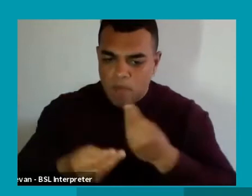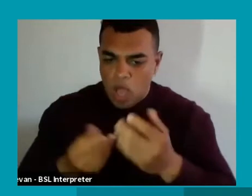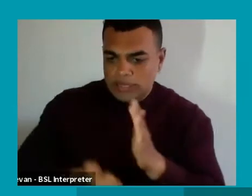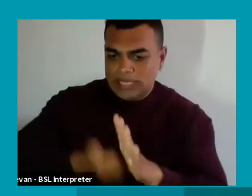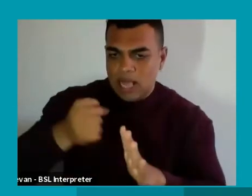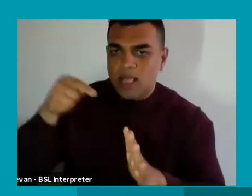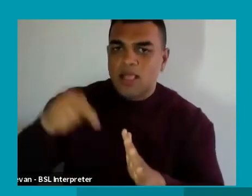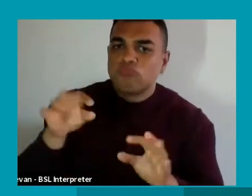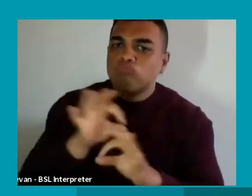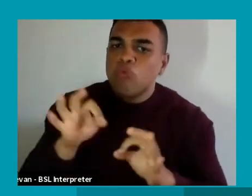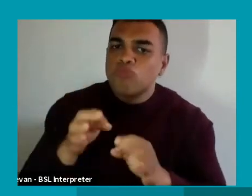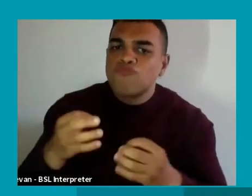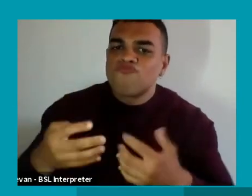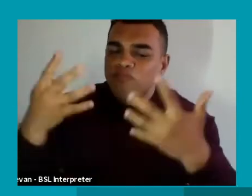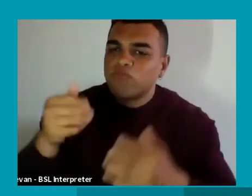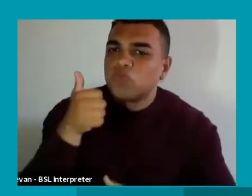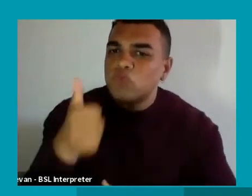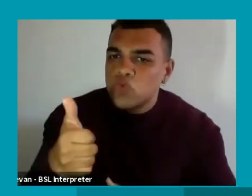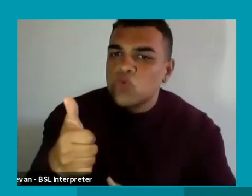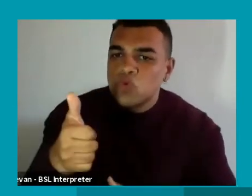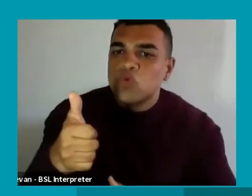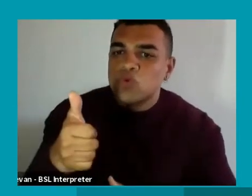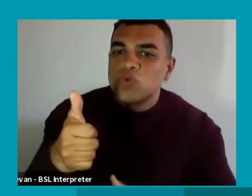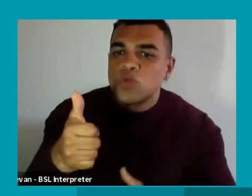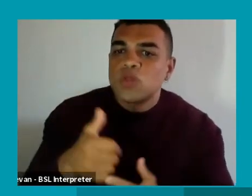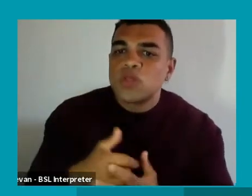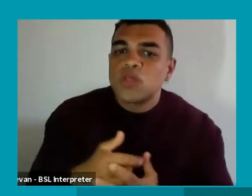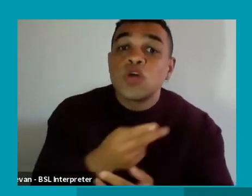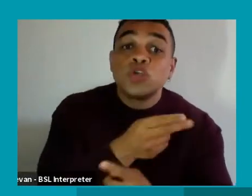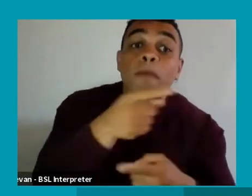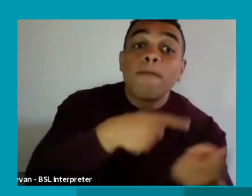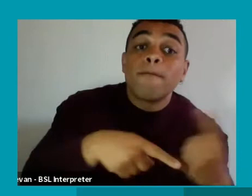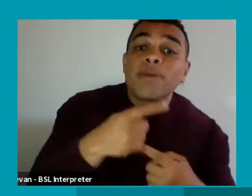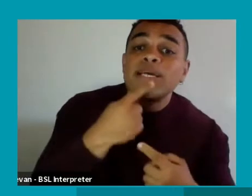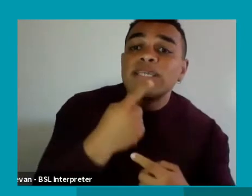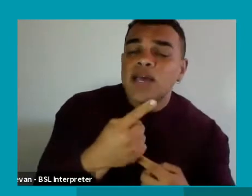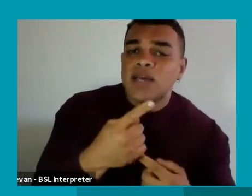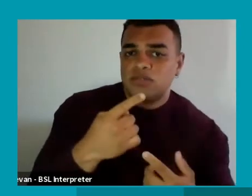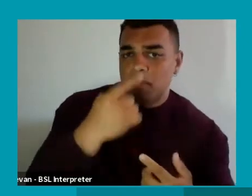to write an effective professional profile and that one is truly tricky. You have to, to think quite, quite hard